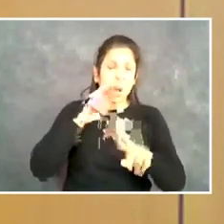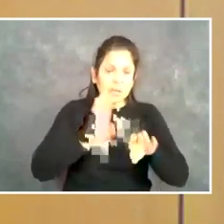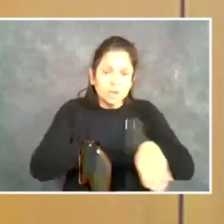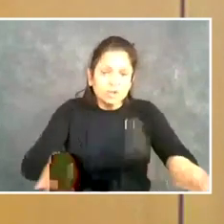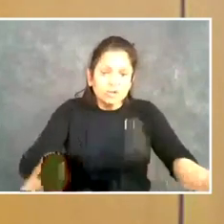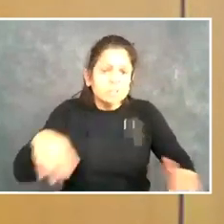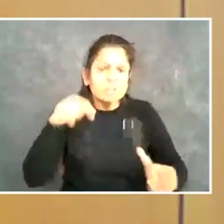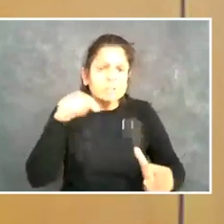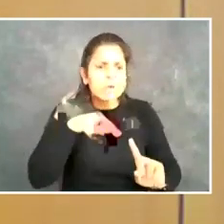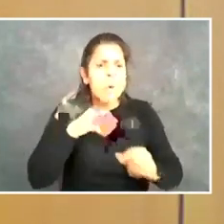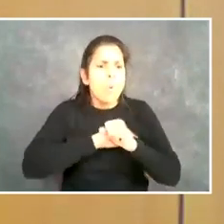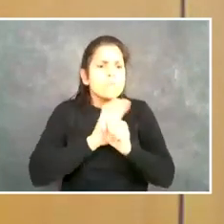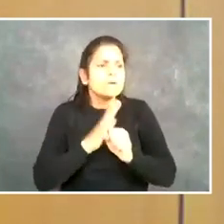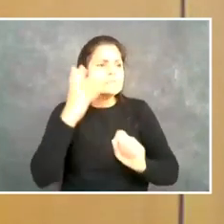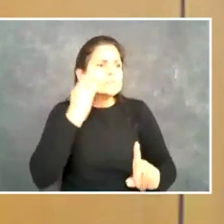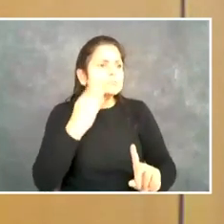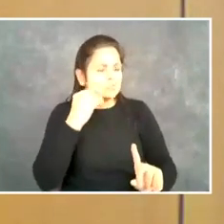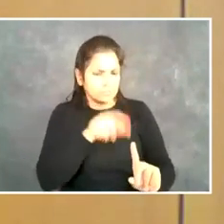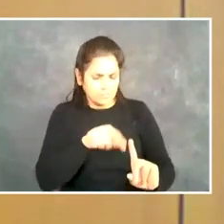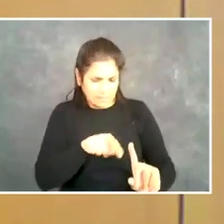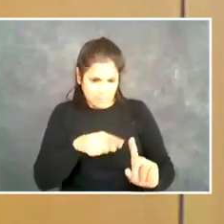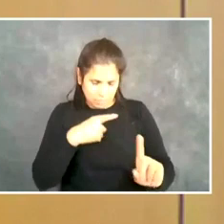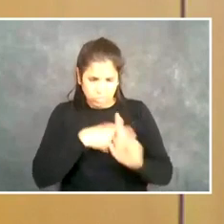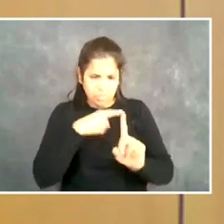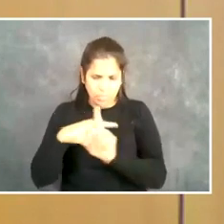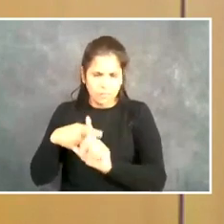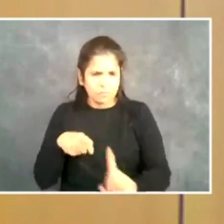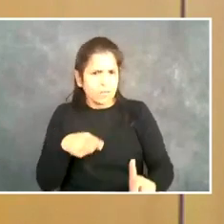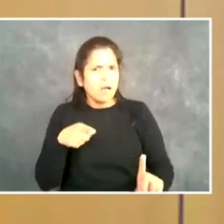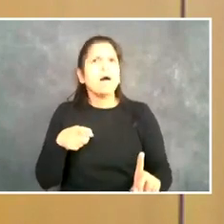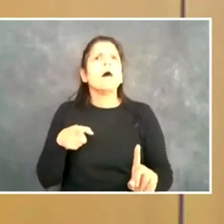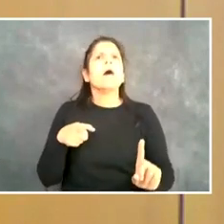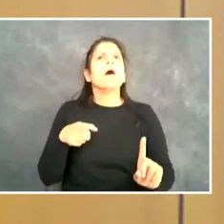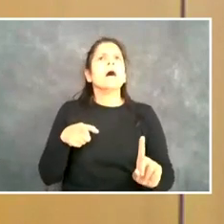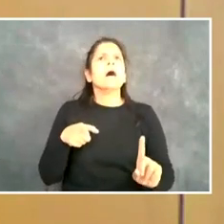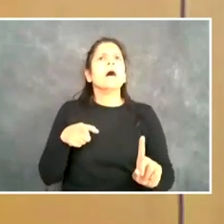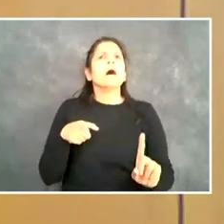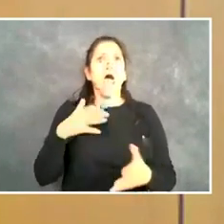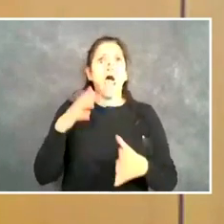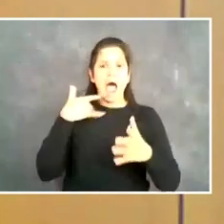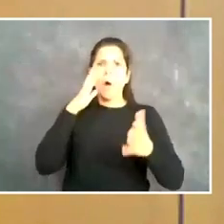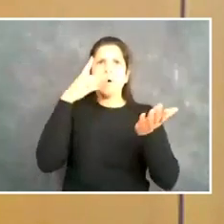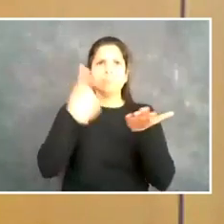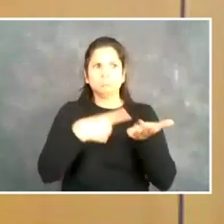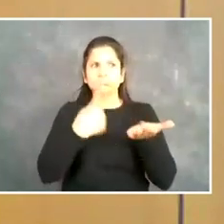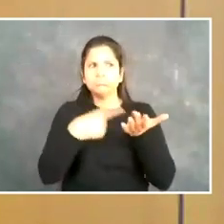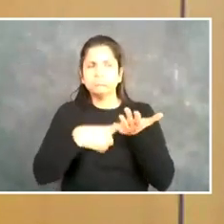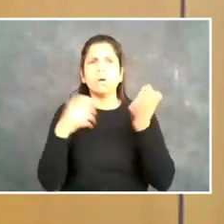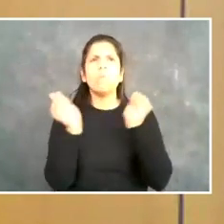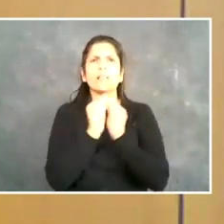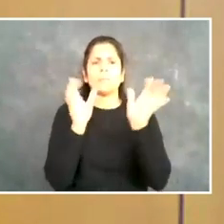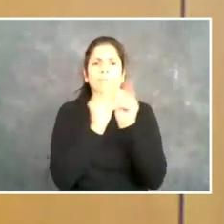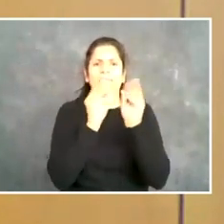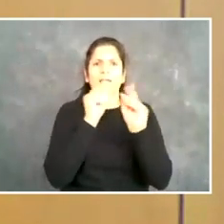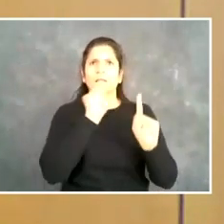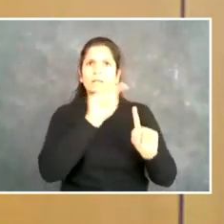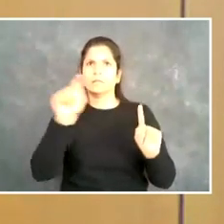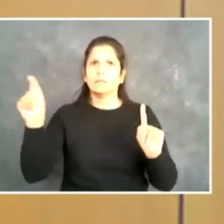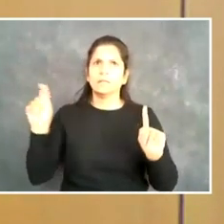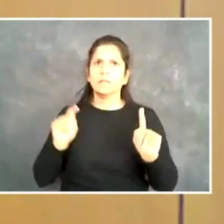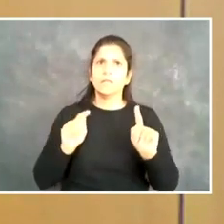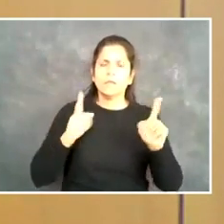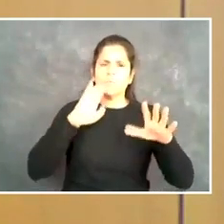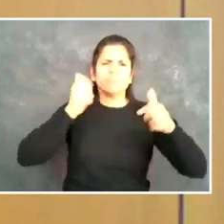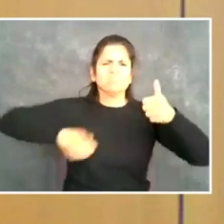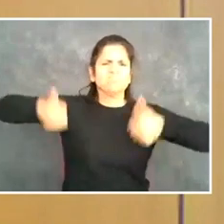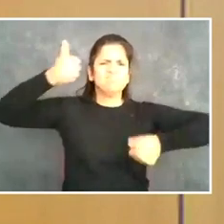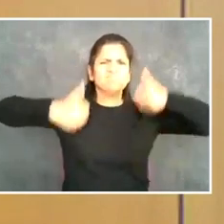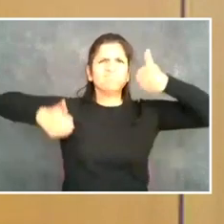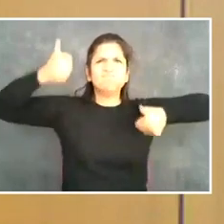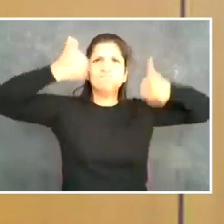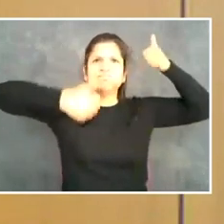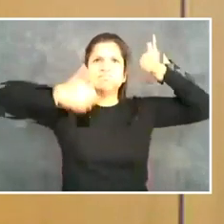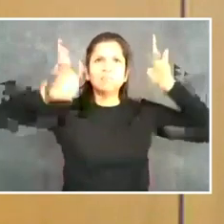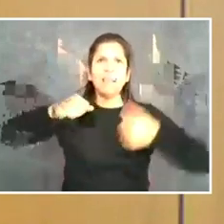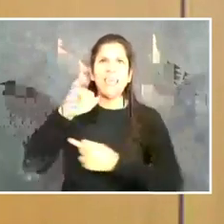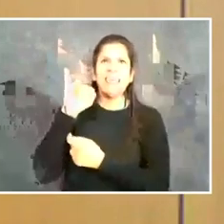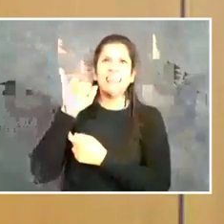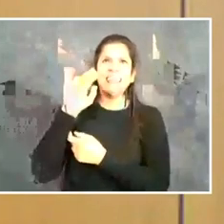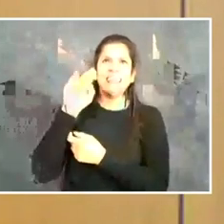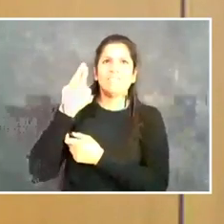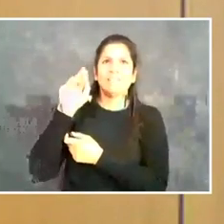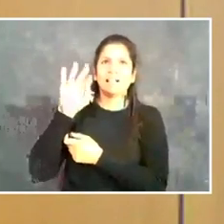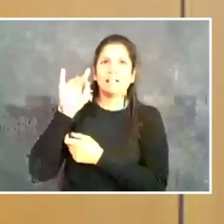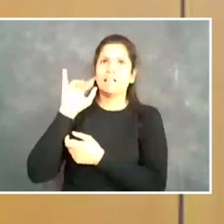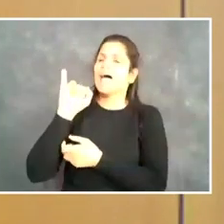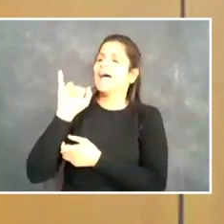HAS AFFECTED THE CHILDREN'S'